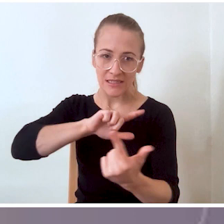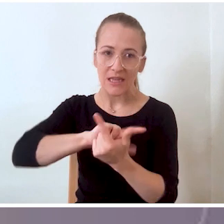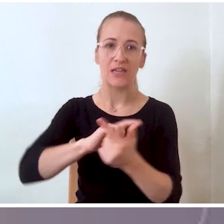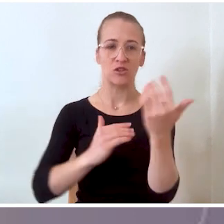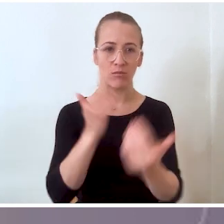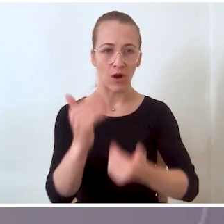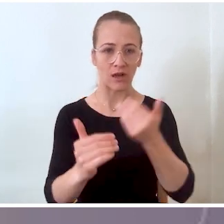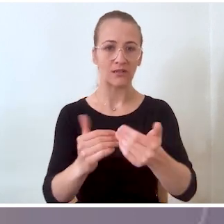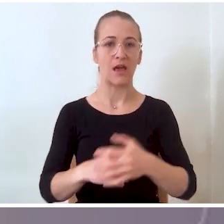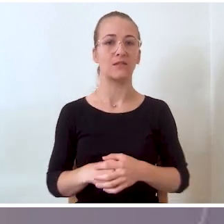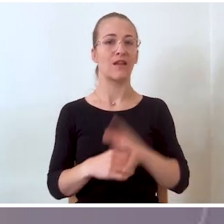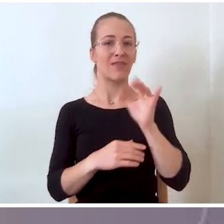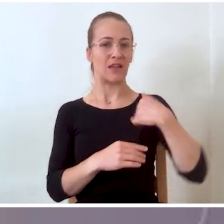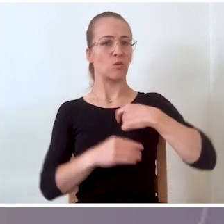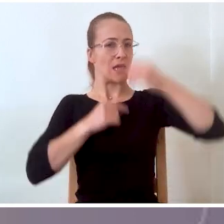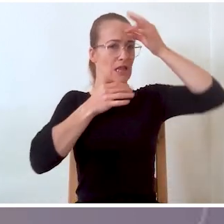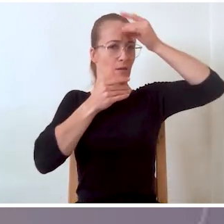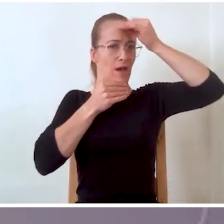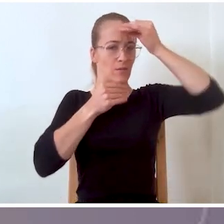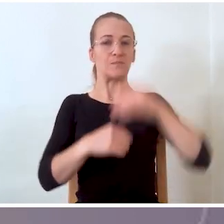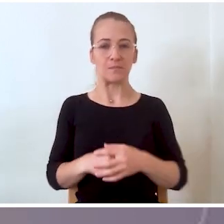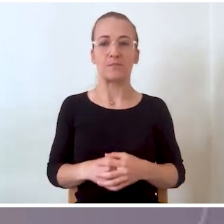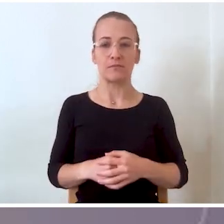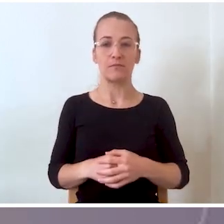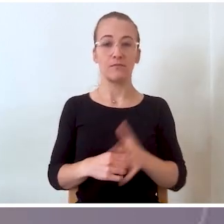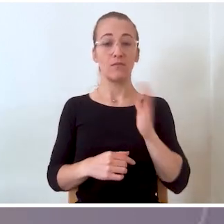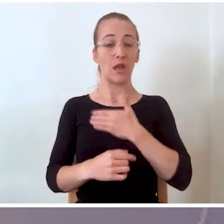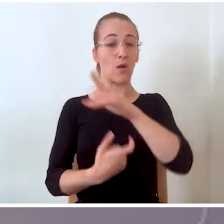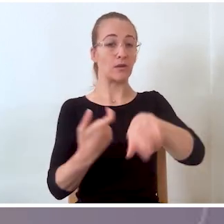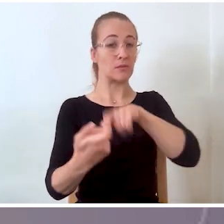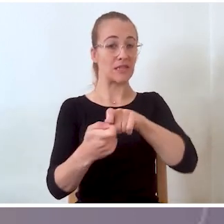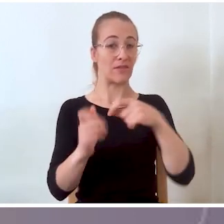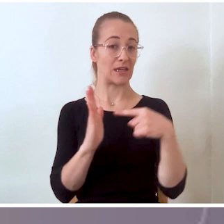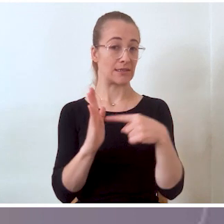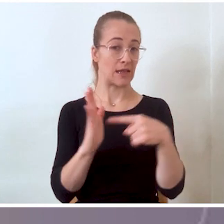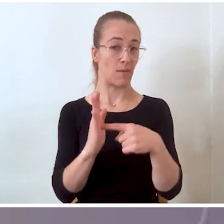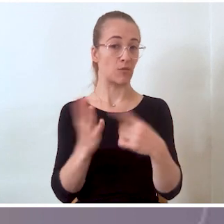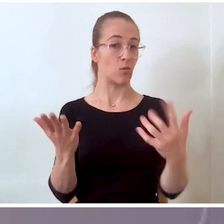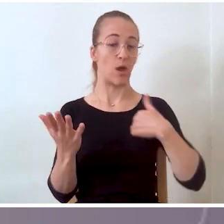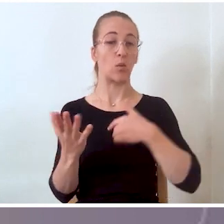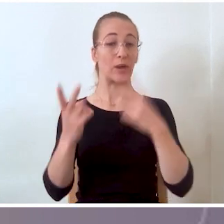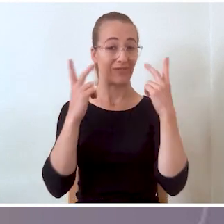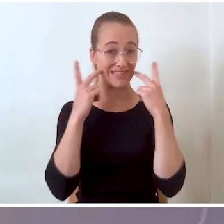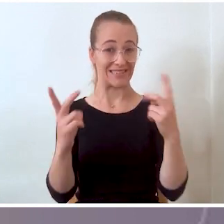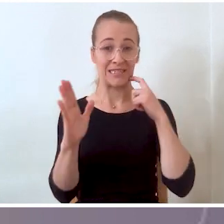So these are things that we're thinking about. In our specific examples of what we've seen